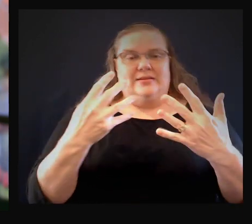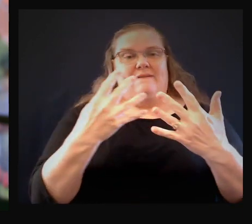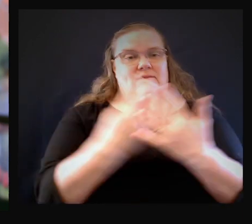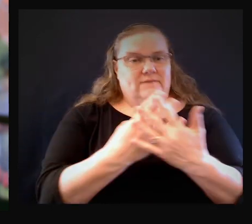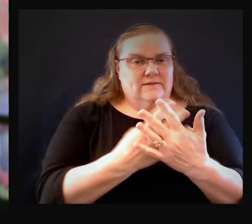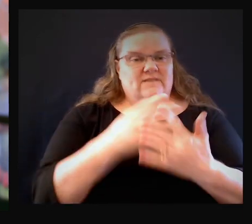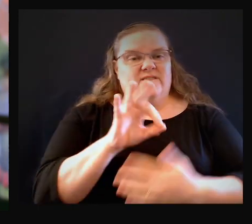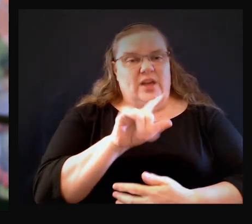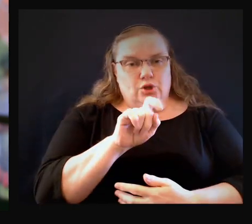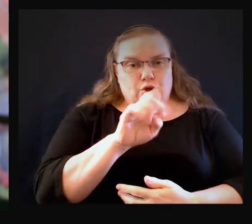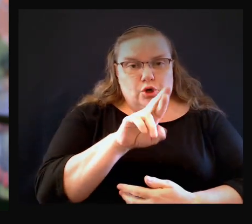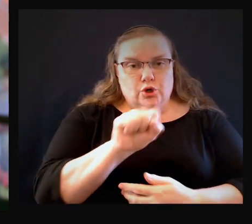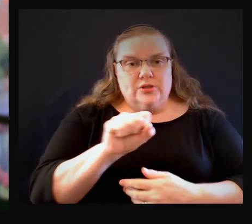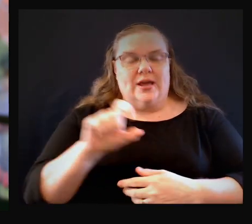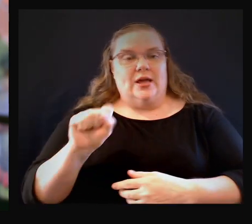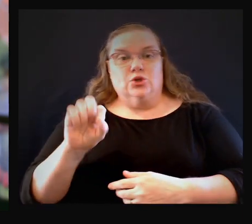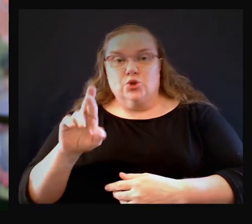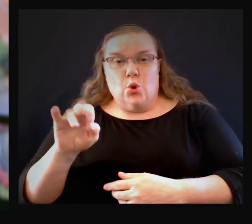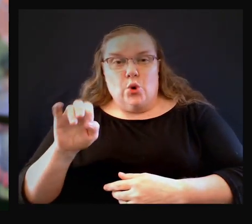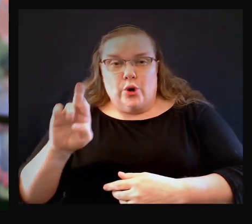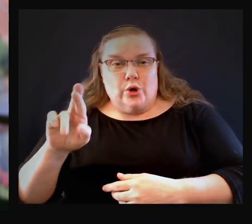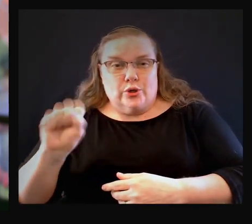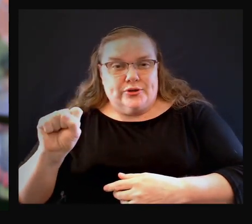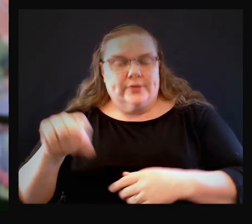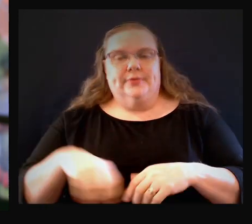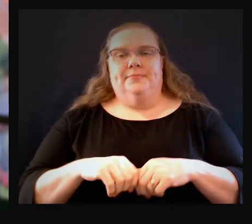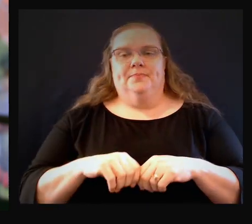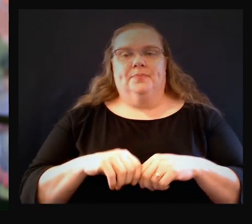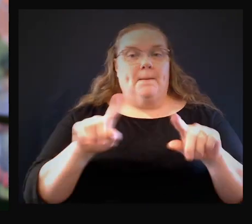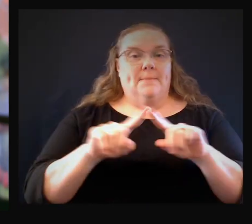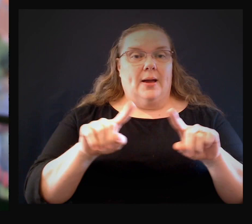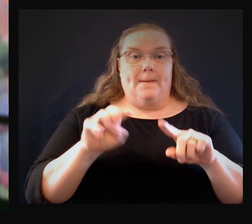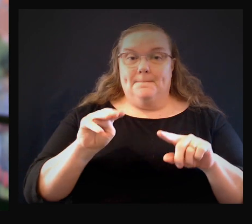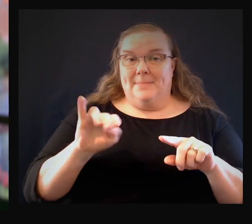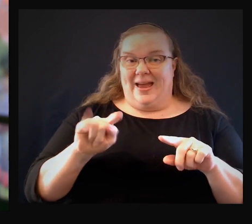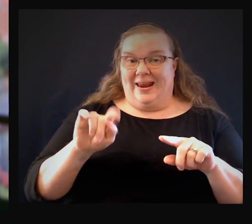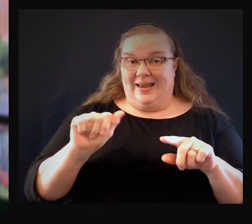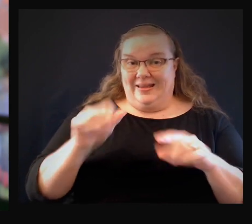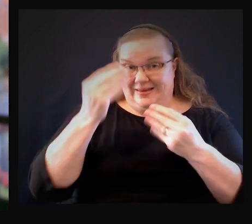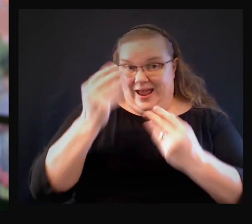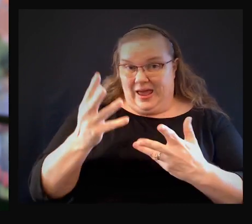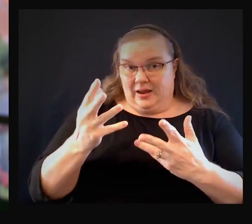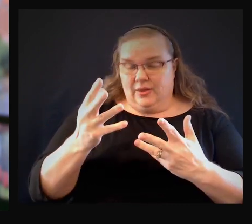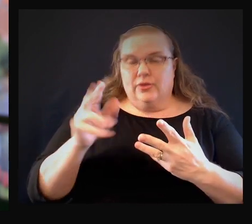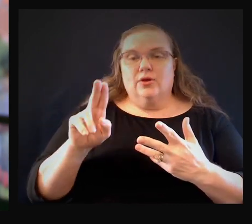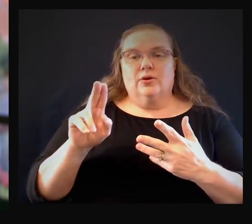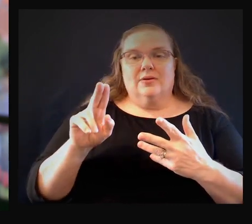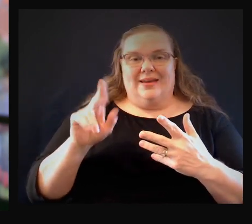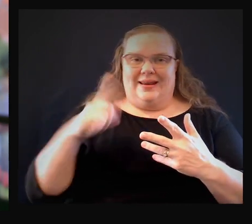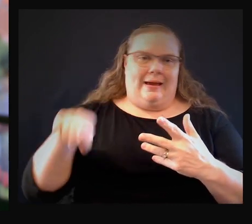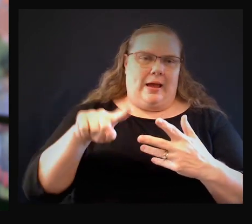and fuzzy free text search capabilities. Metadata-wise, UGC items have ratings and reviews attached to them,